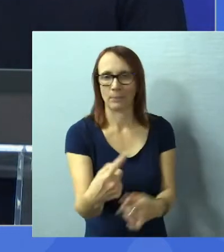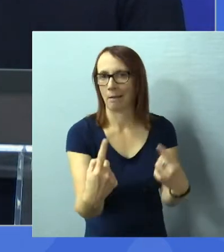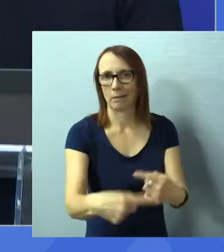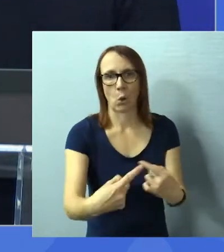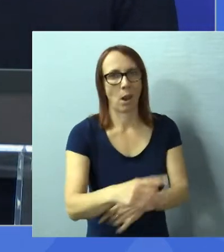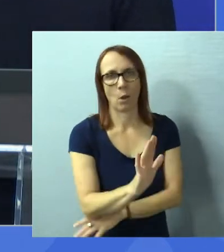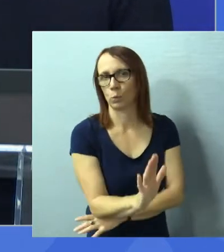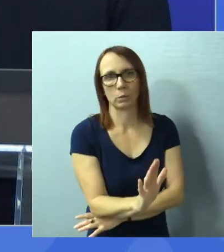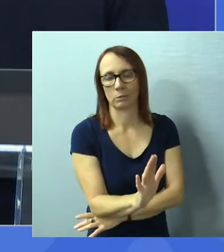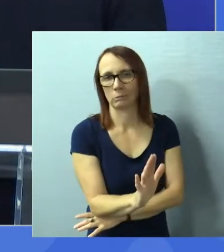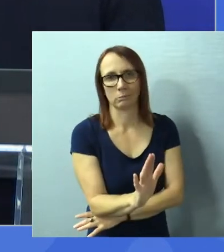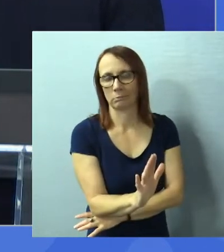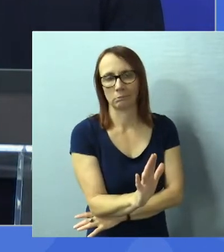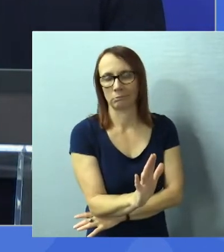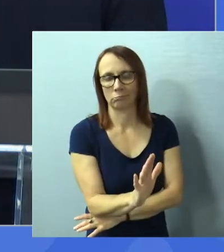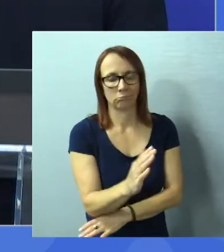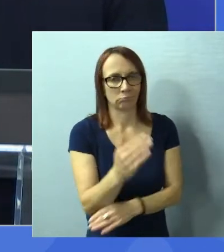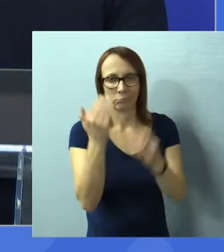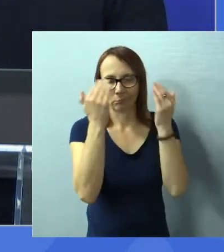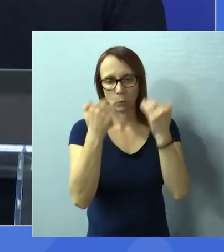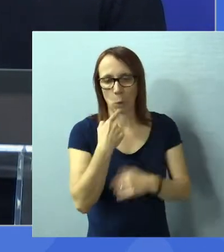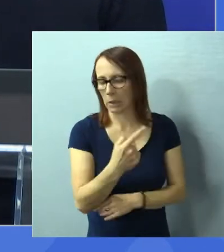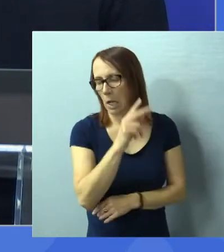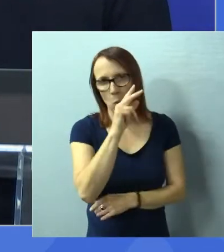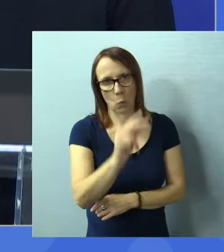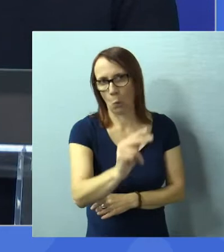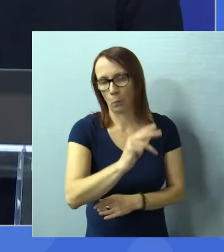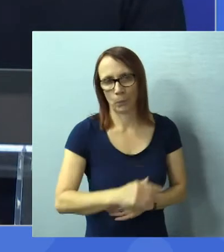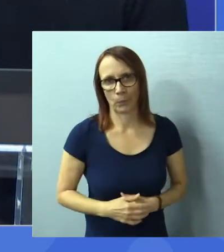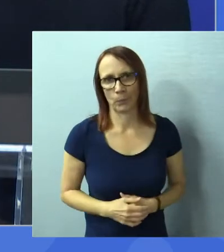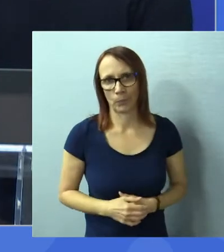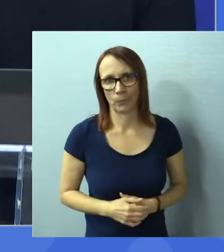legislates non-reserved Perea as naught law and can be struck down by the court